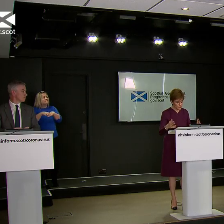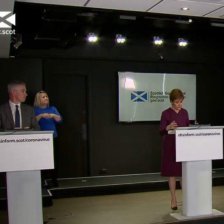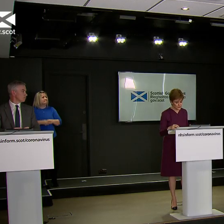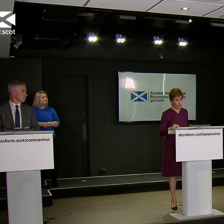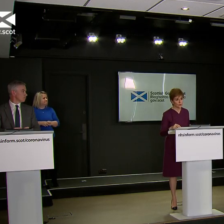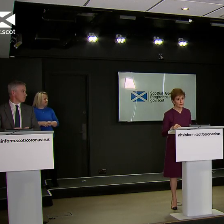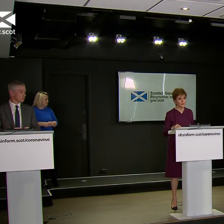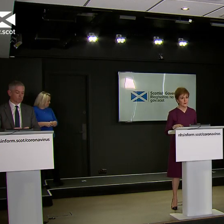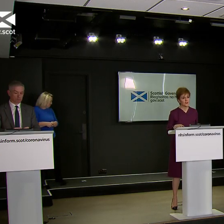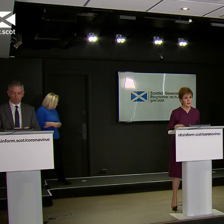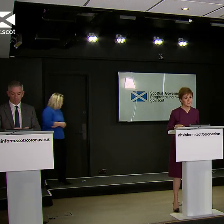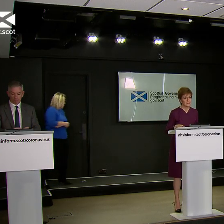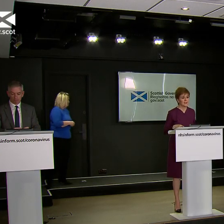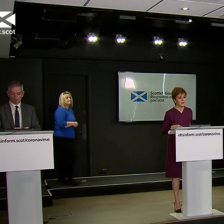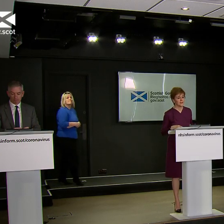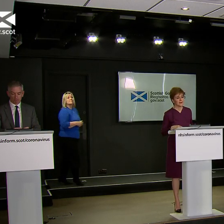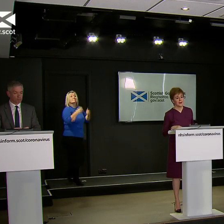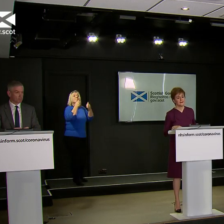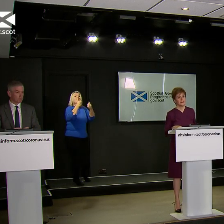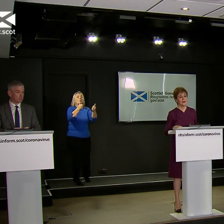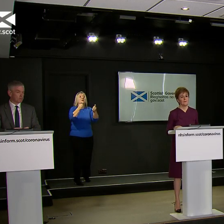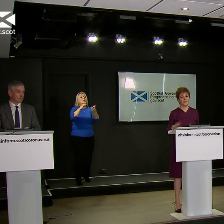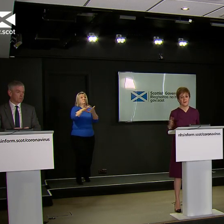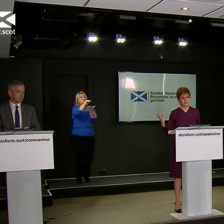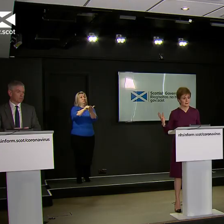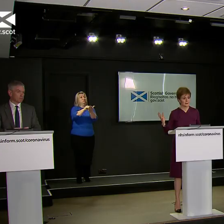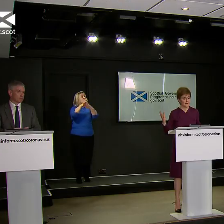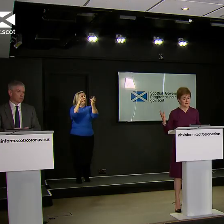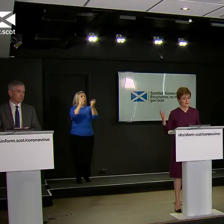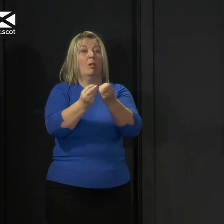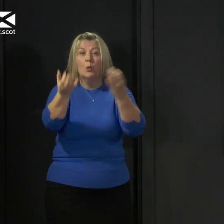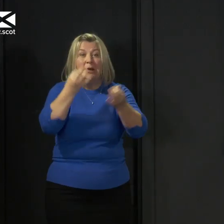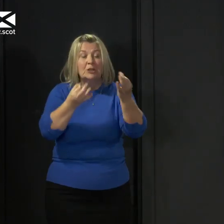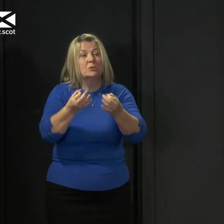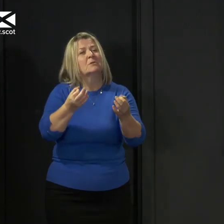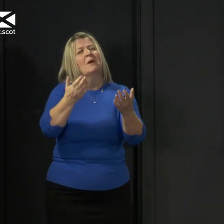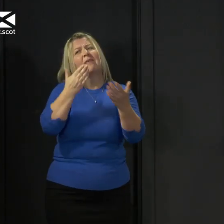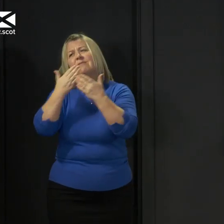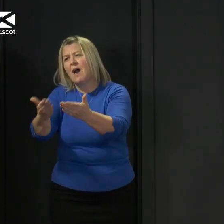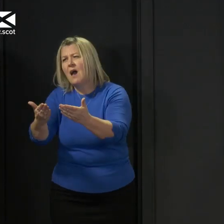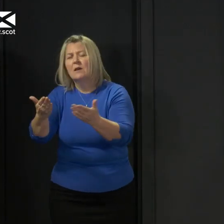concludes all the questions we have today can I thank Gregor and Fiona for